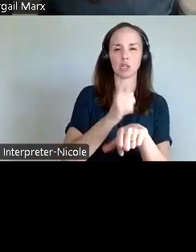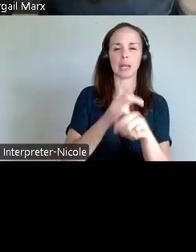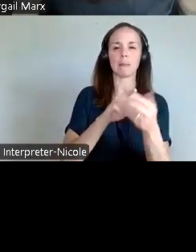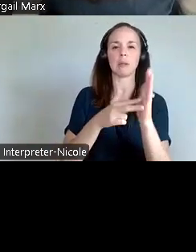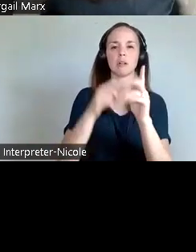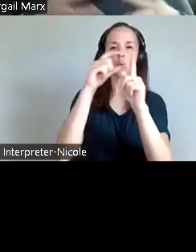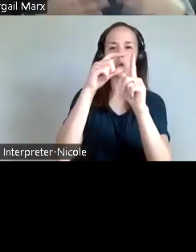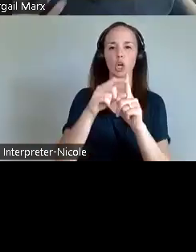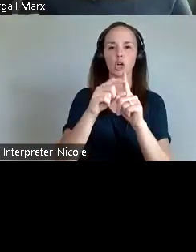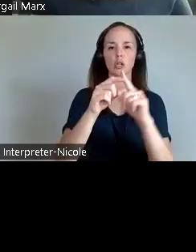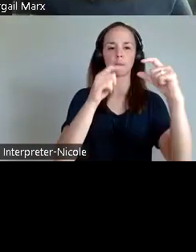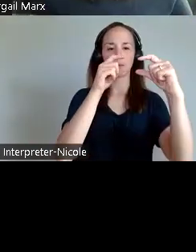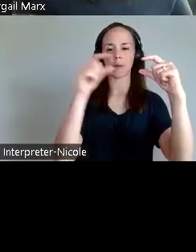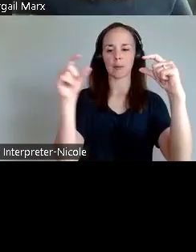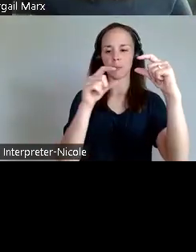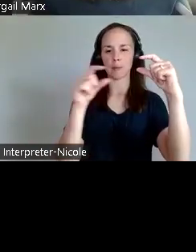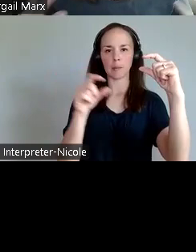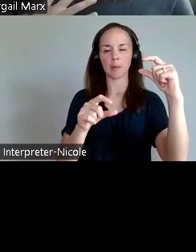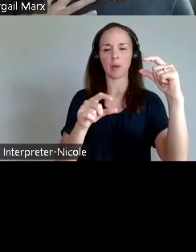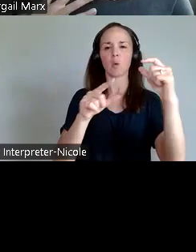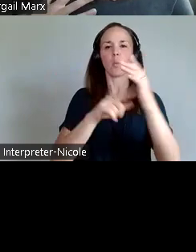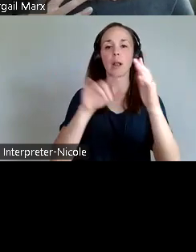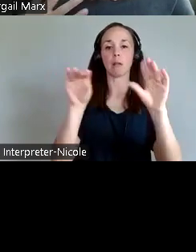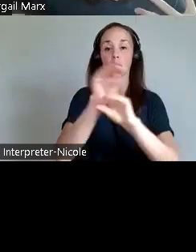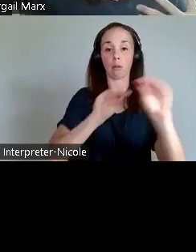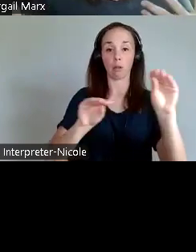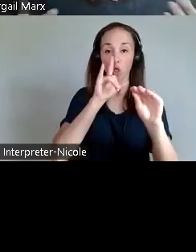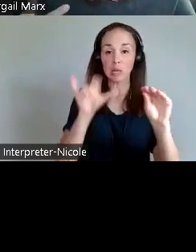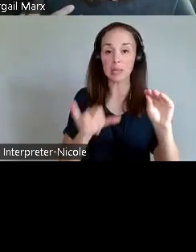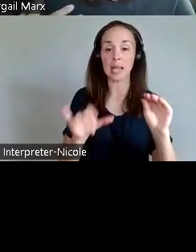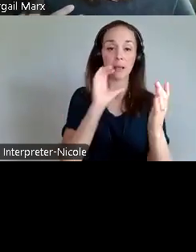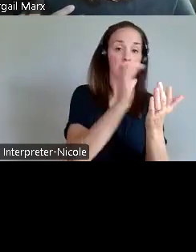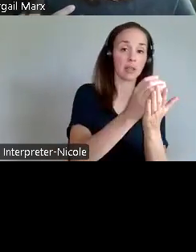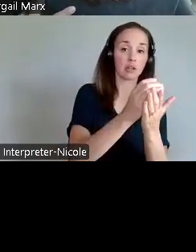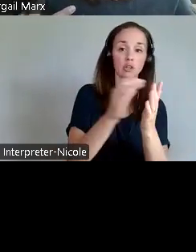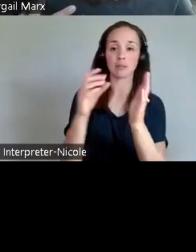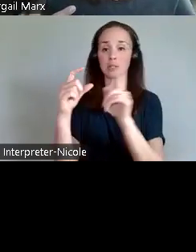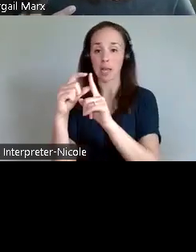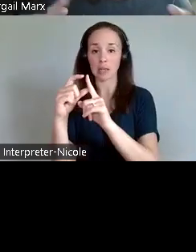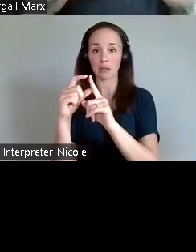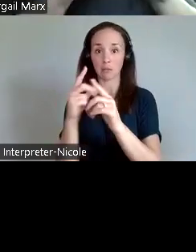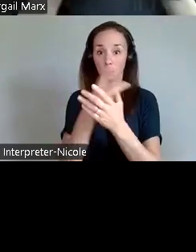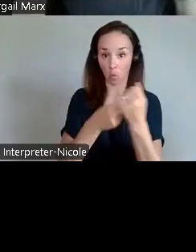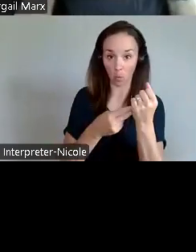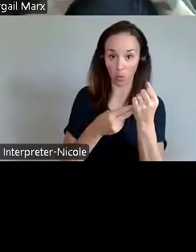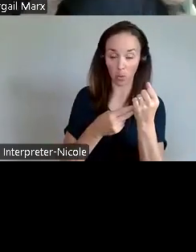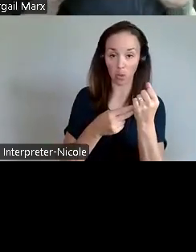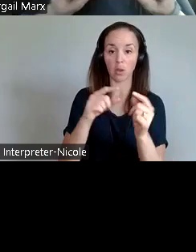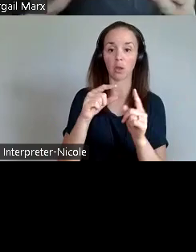shown, how are they shown, are there pictures or text or both, are those words aligned in a